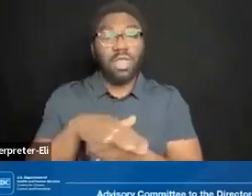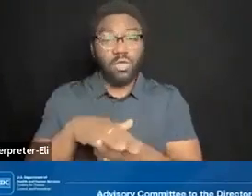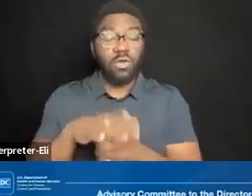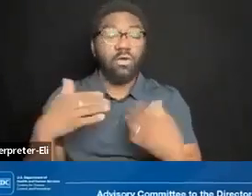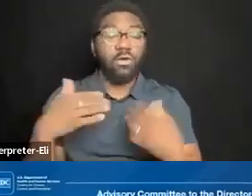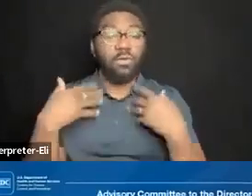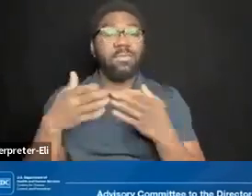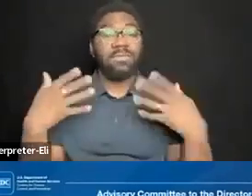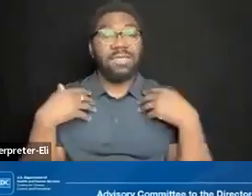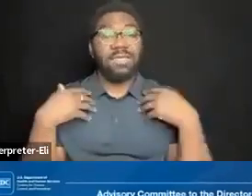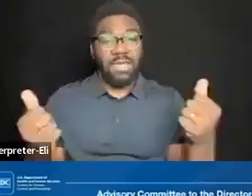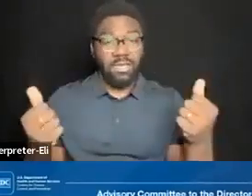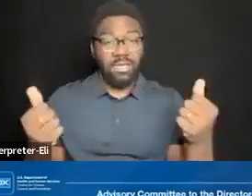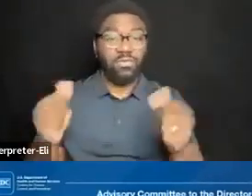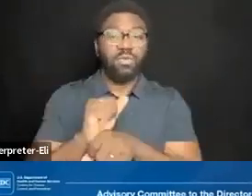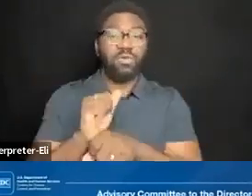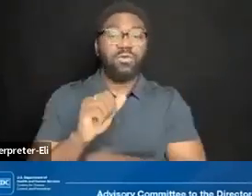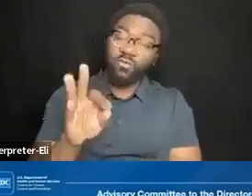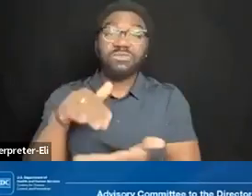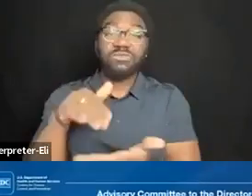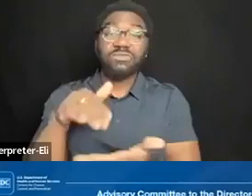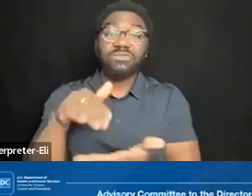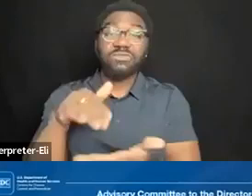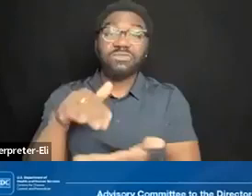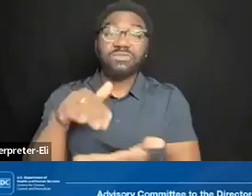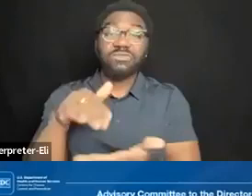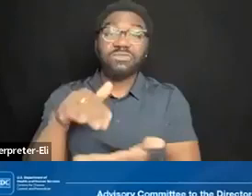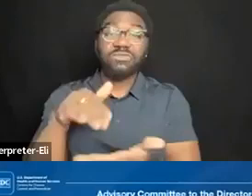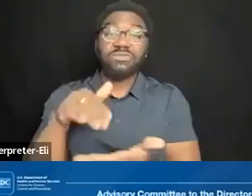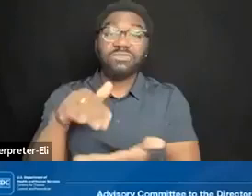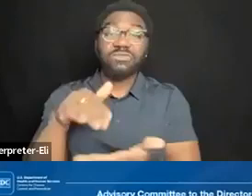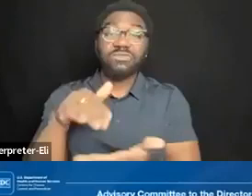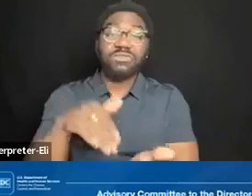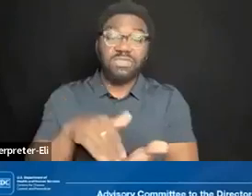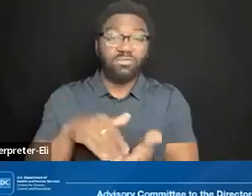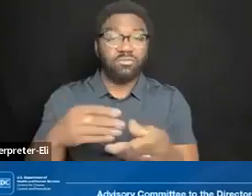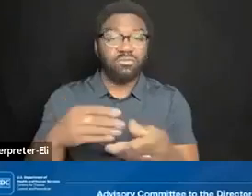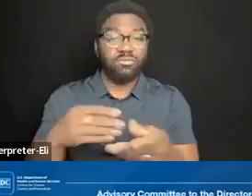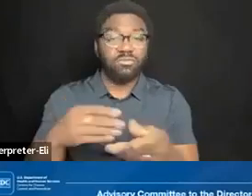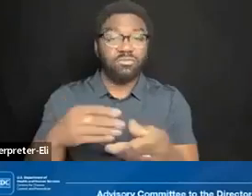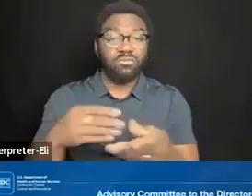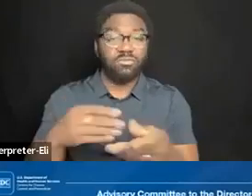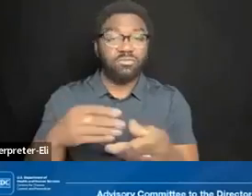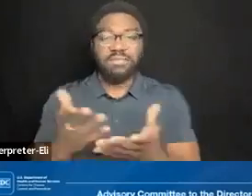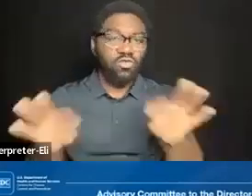This new center will combine the critical functions related to supporting state, tribal, local,